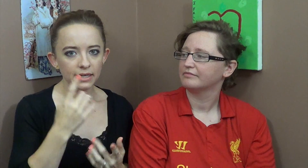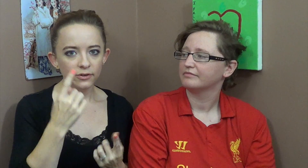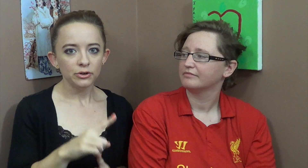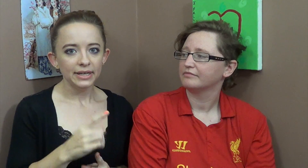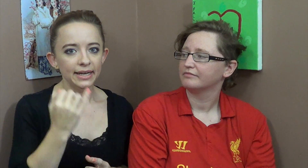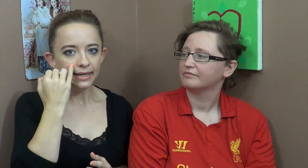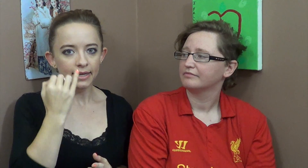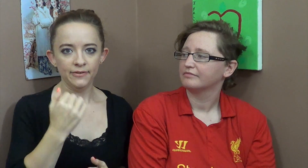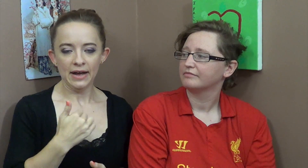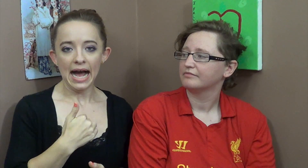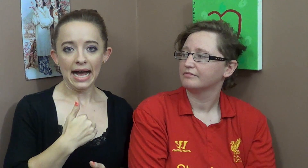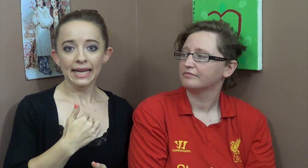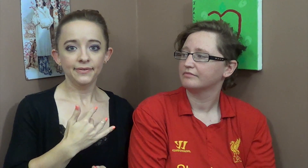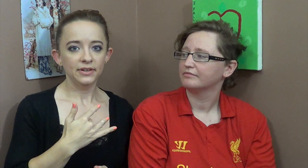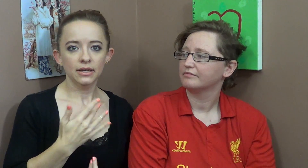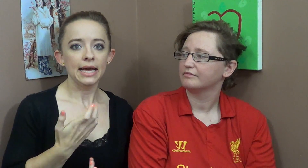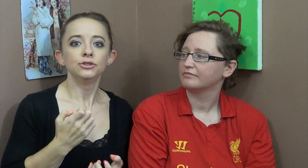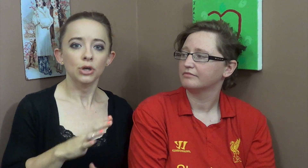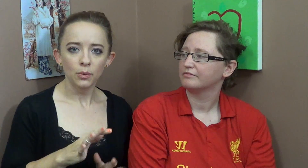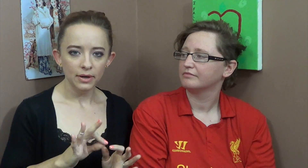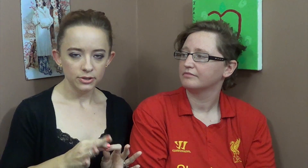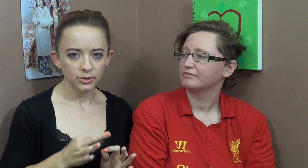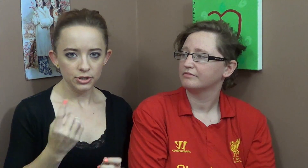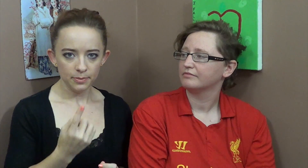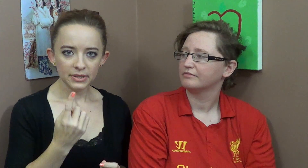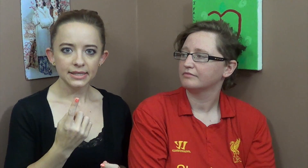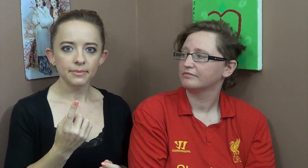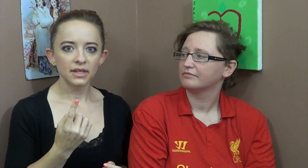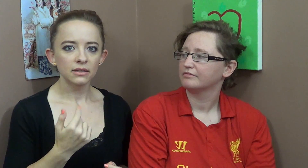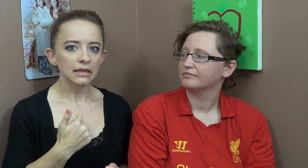kinda agreed if I feel I don't want to interpret something